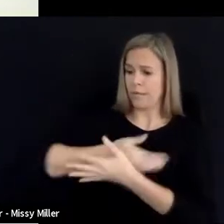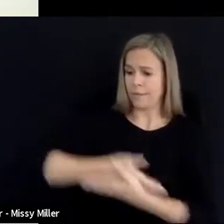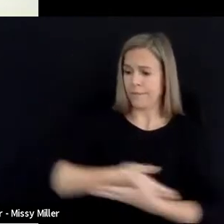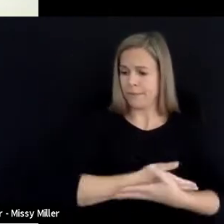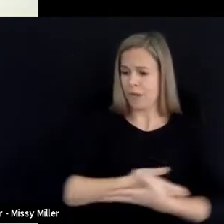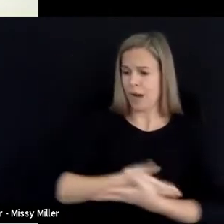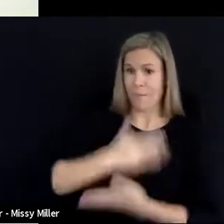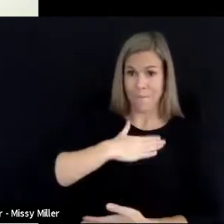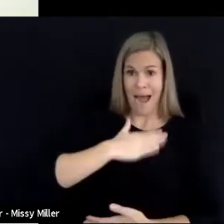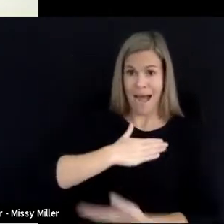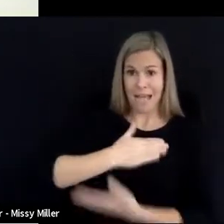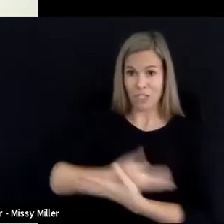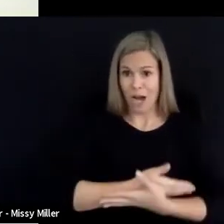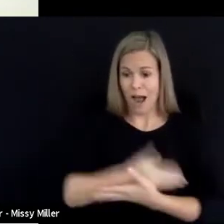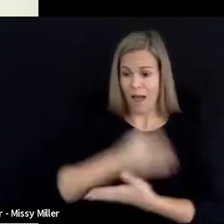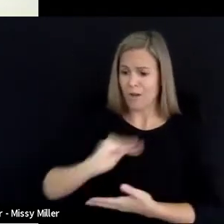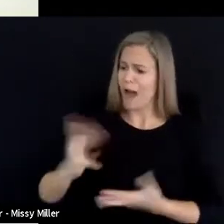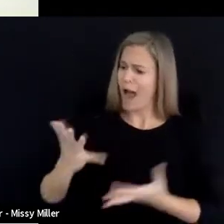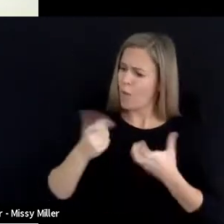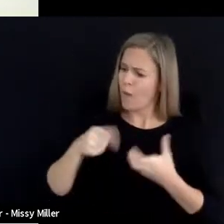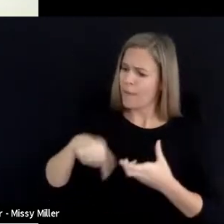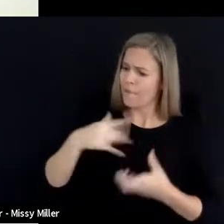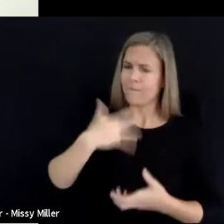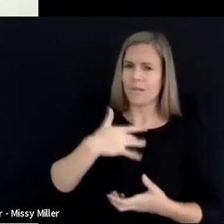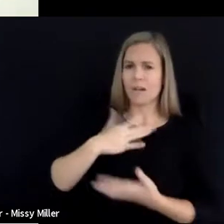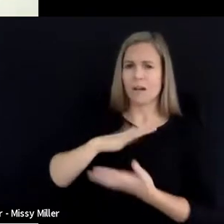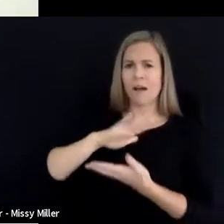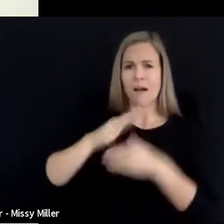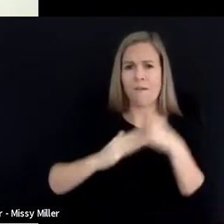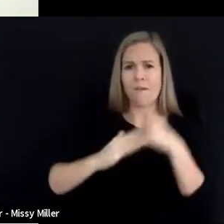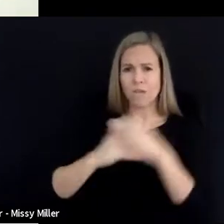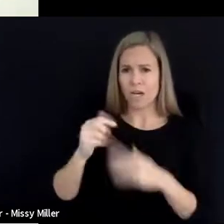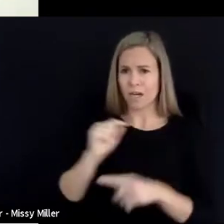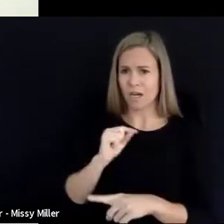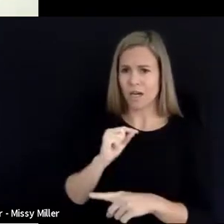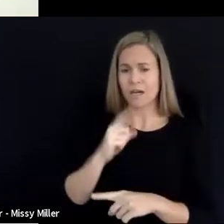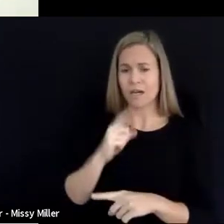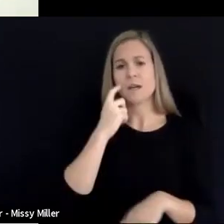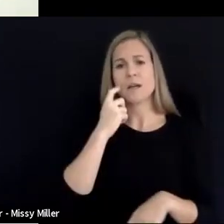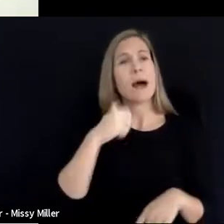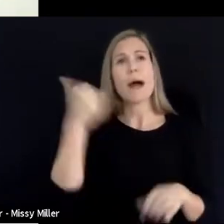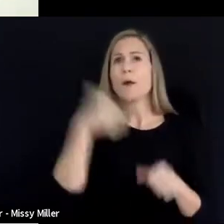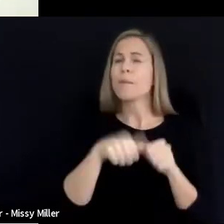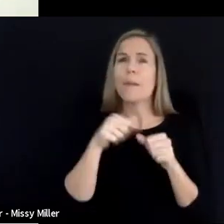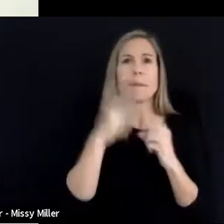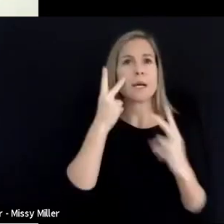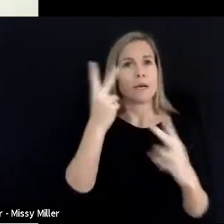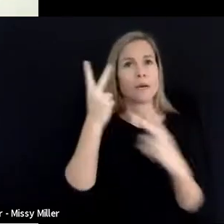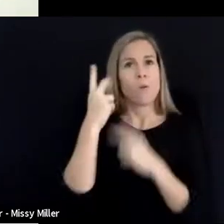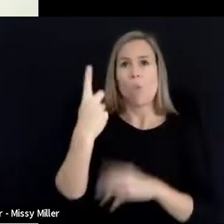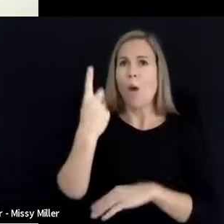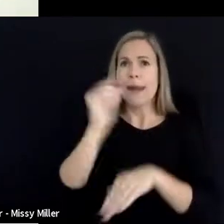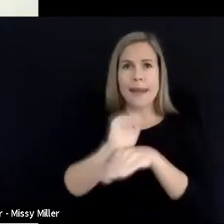I remember one night, very, very clearly, when Jacob was just crying, he was no more than what you see in the picture here